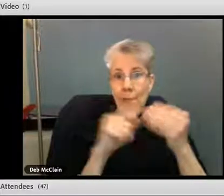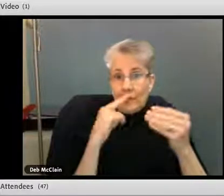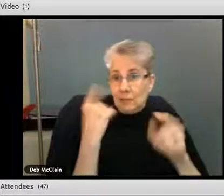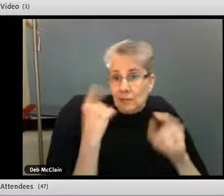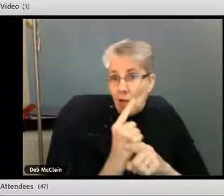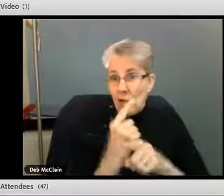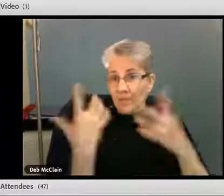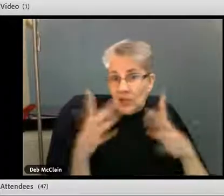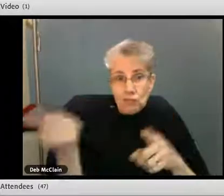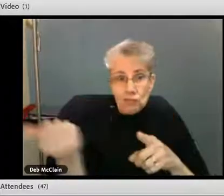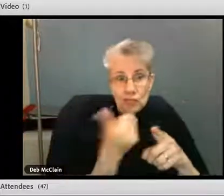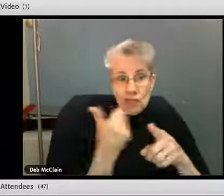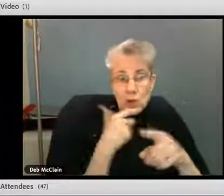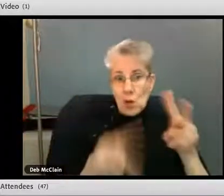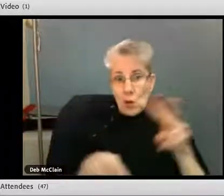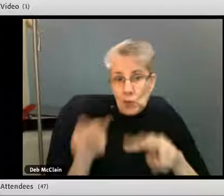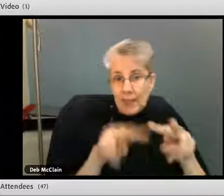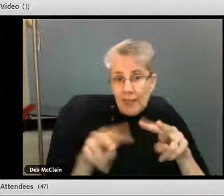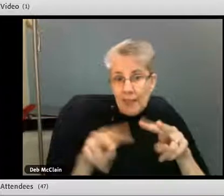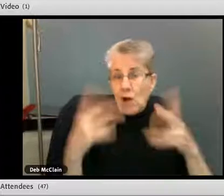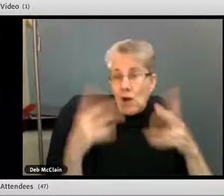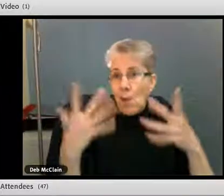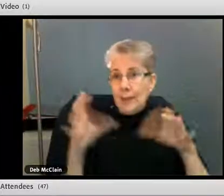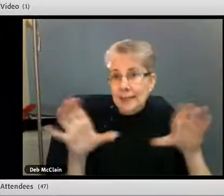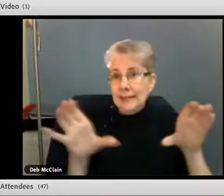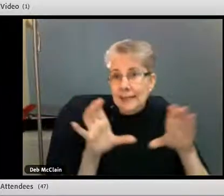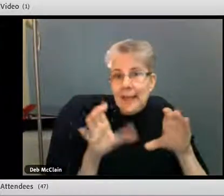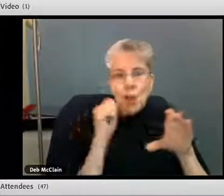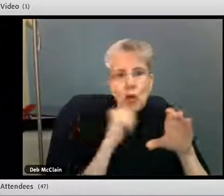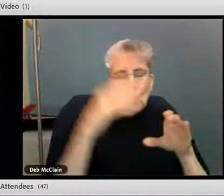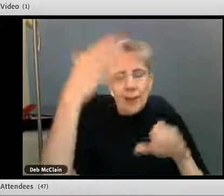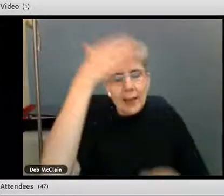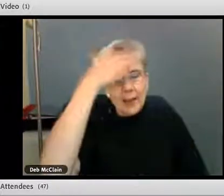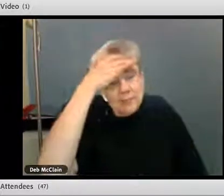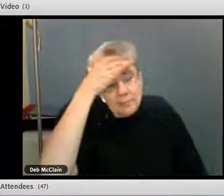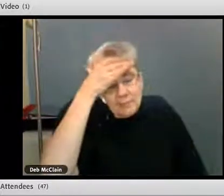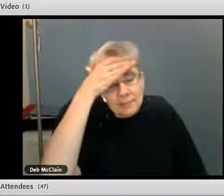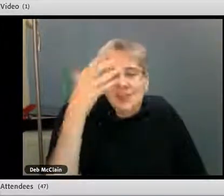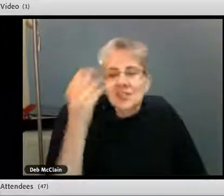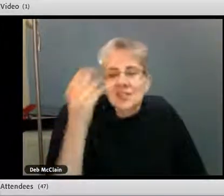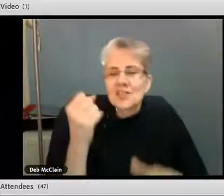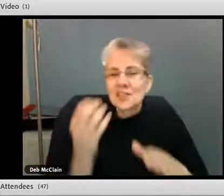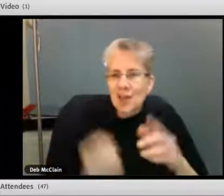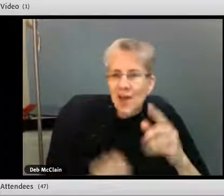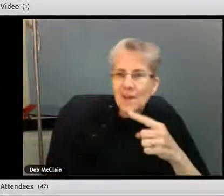especially the little girl with her hand on her head. So, make sure that image is gonna go along with what I'm trying to say.